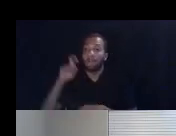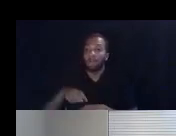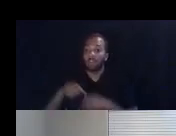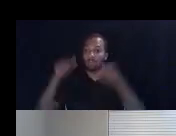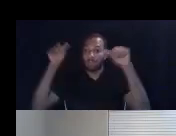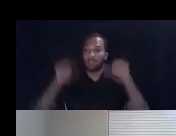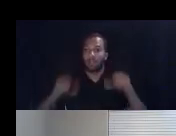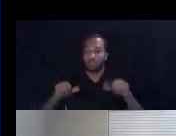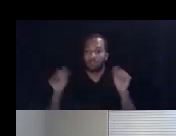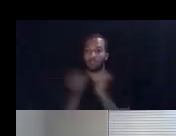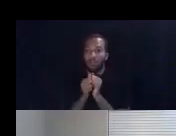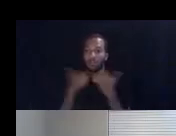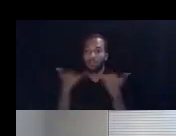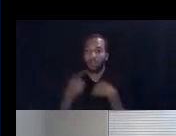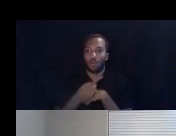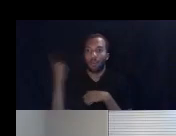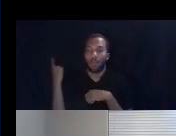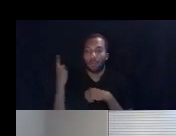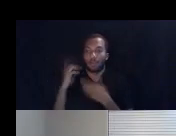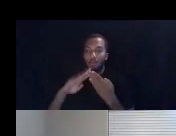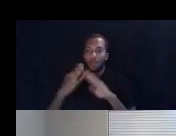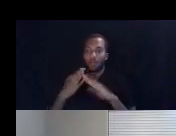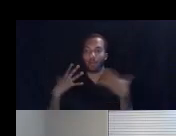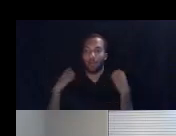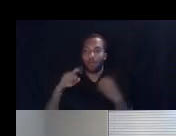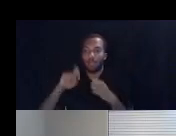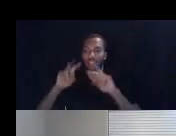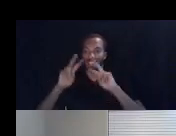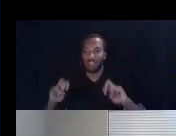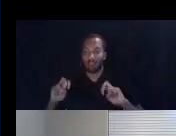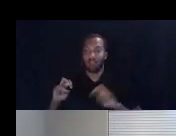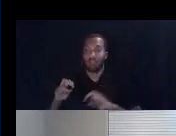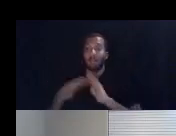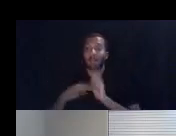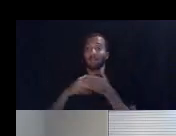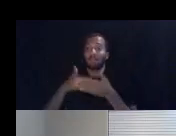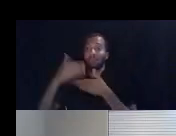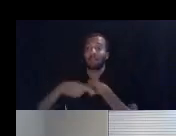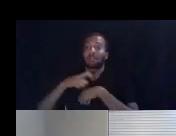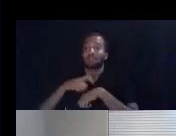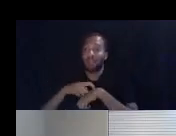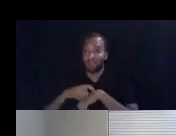with our current community health needs assessment. So when we go to produce our next CHNA, post it,